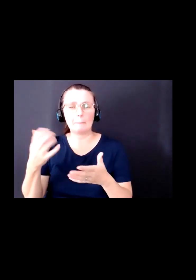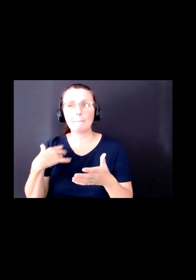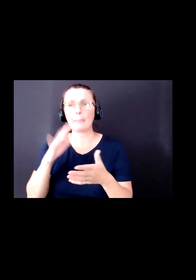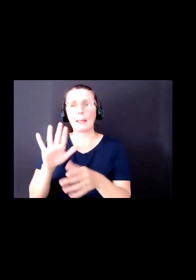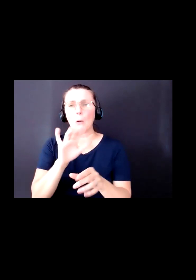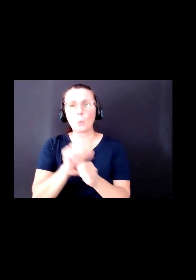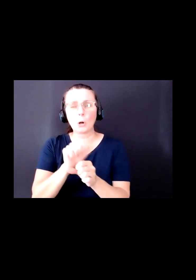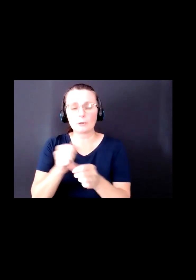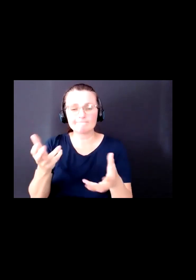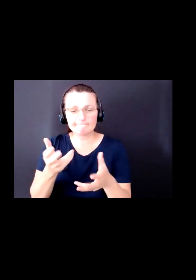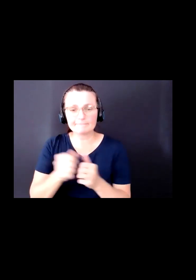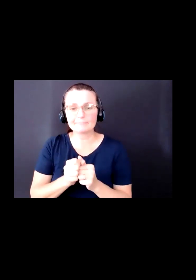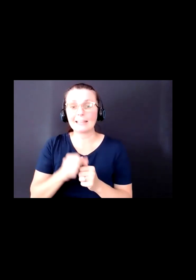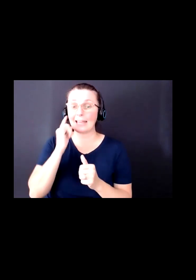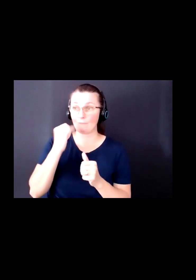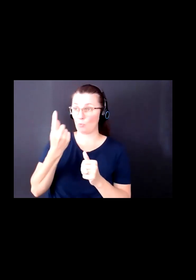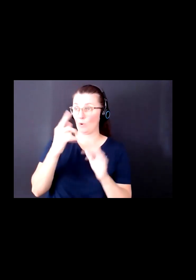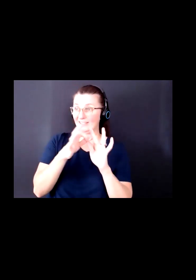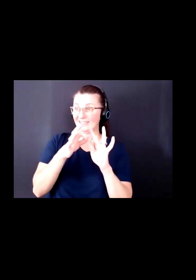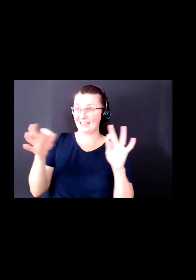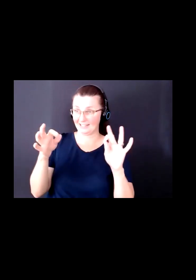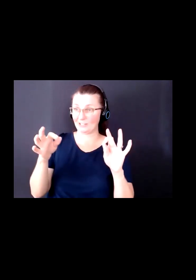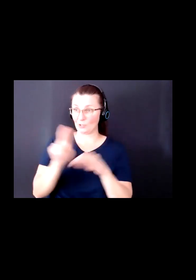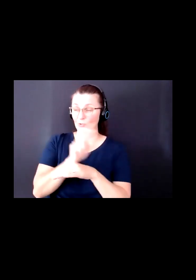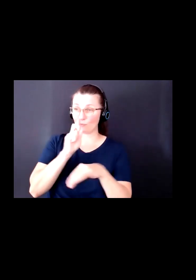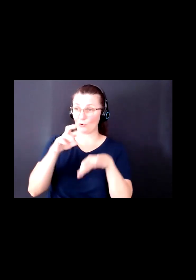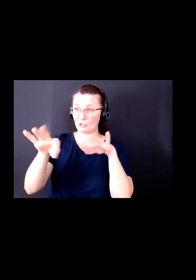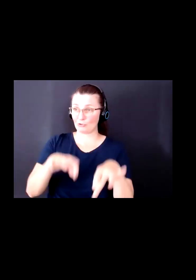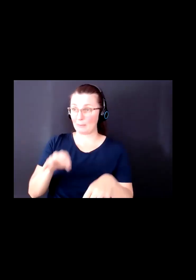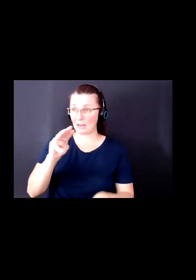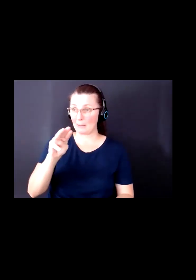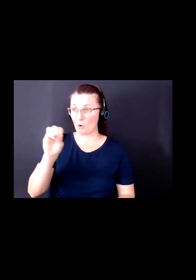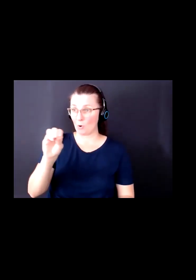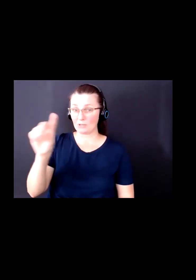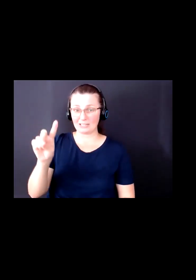only had one sentence to do so, I would use the explanation on